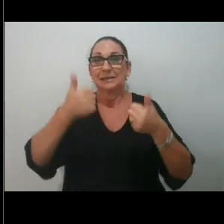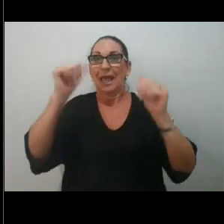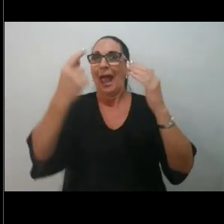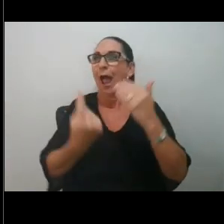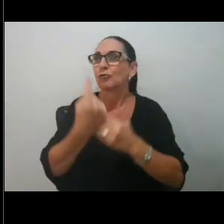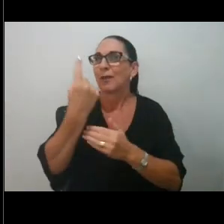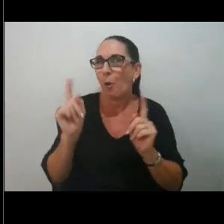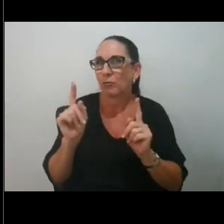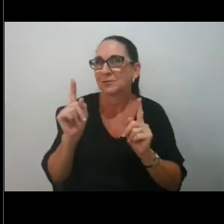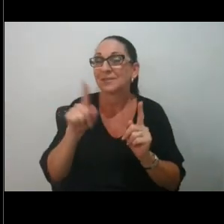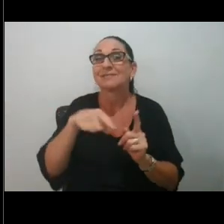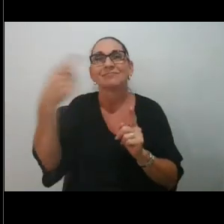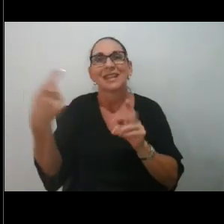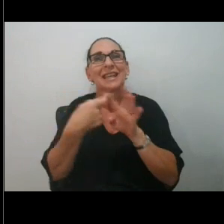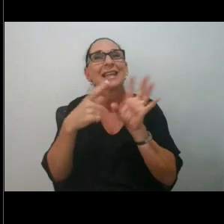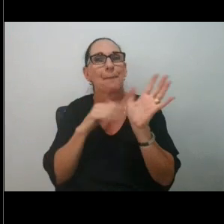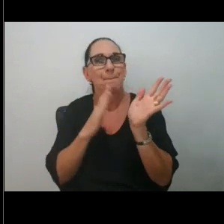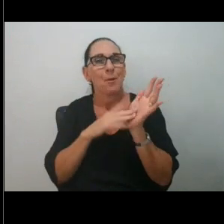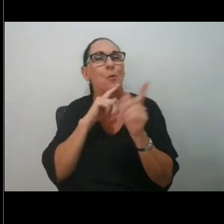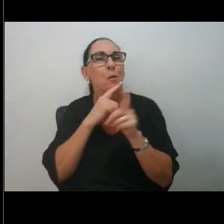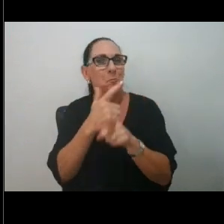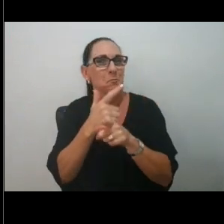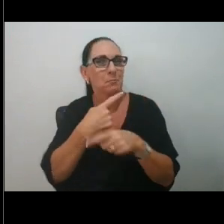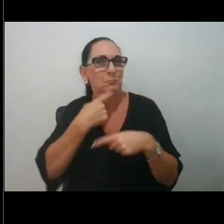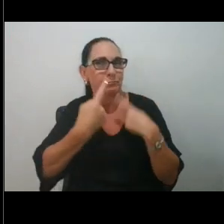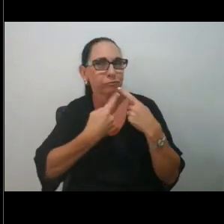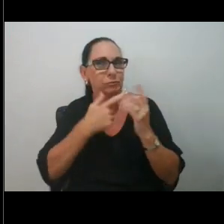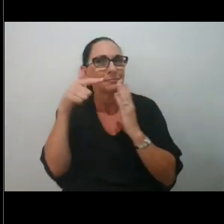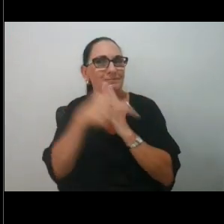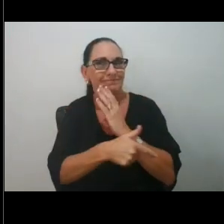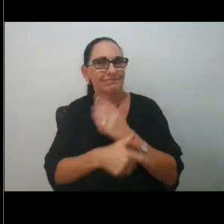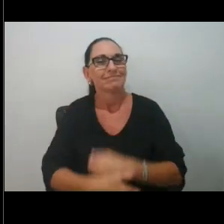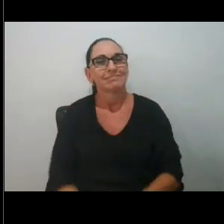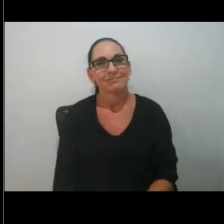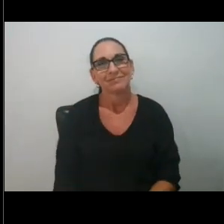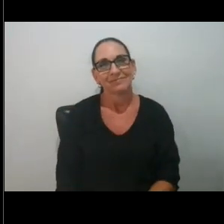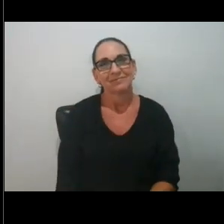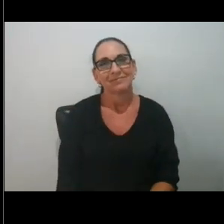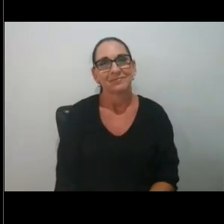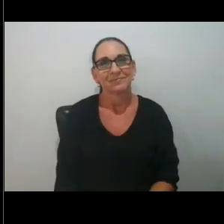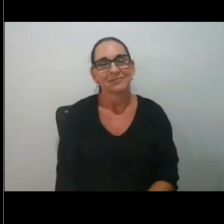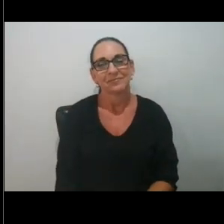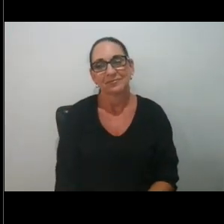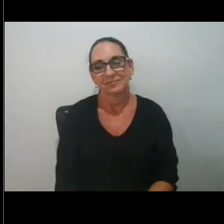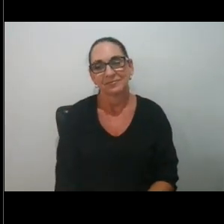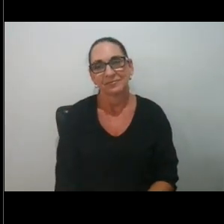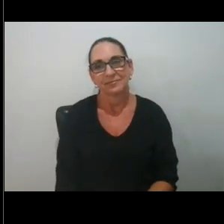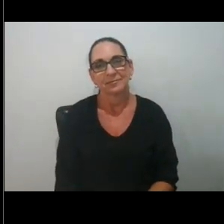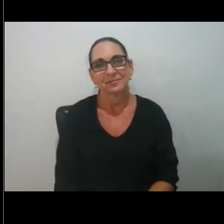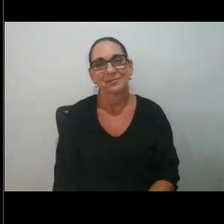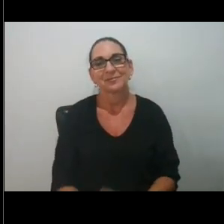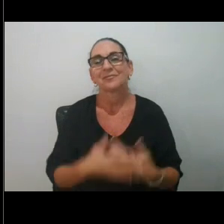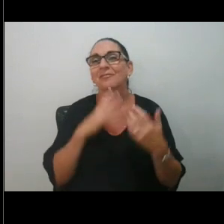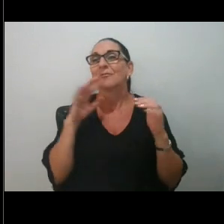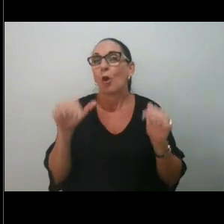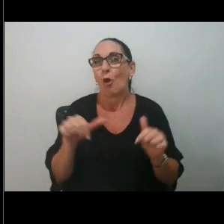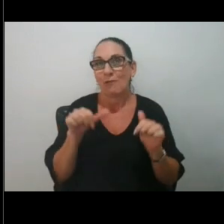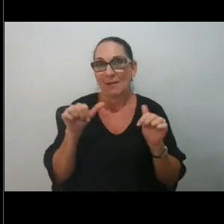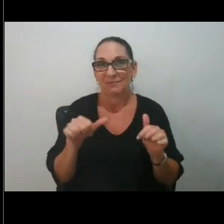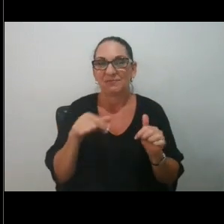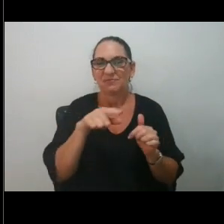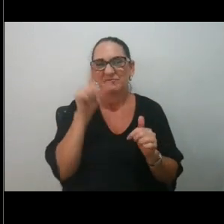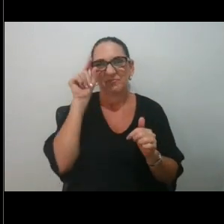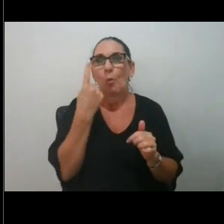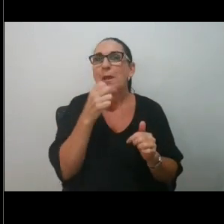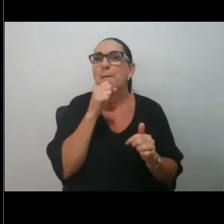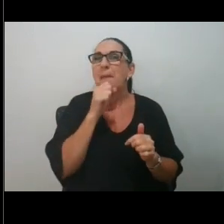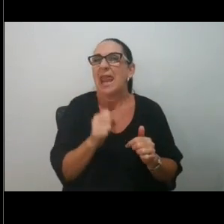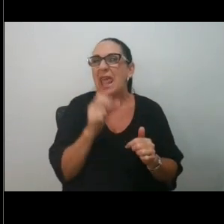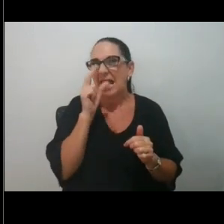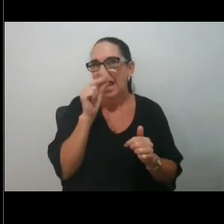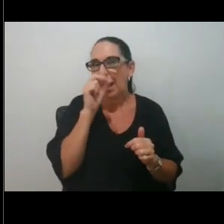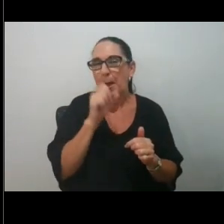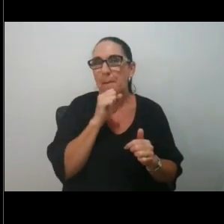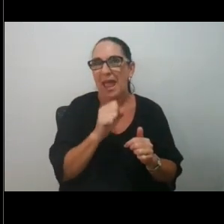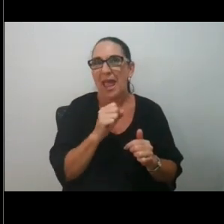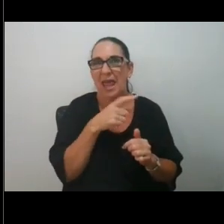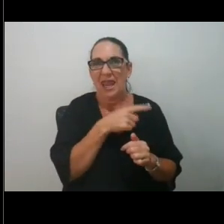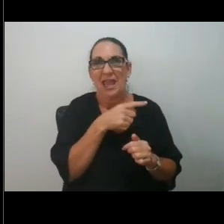that all right so we had a young male who was referred to the Court Link program a little while